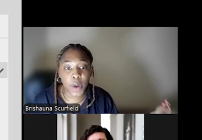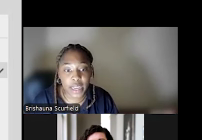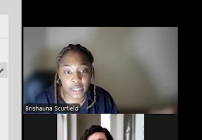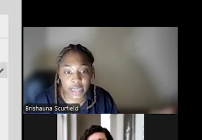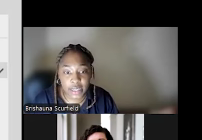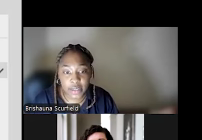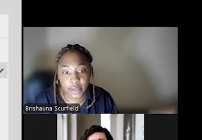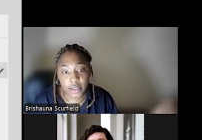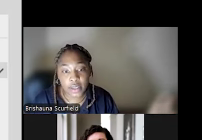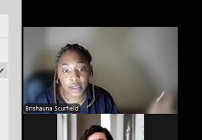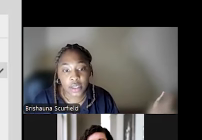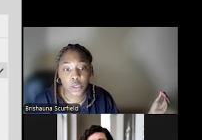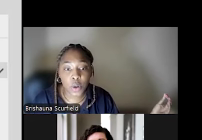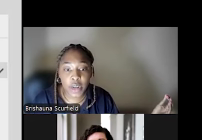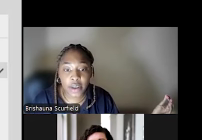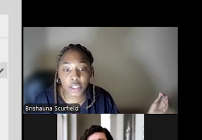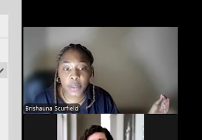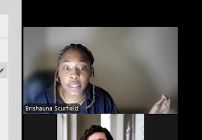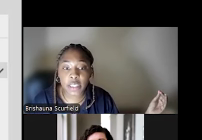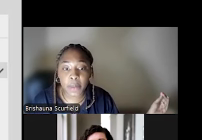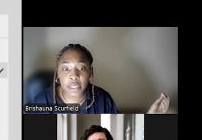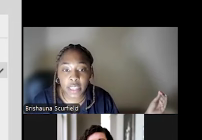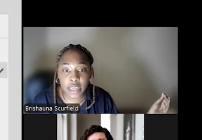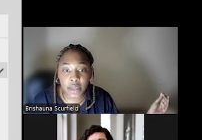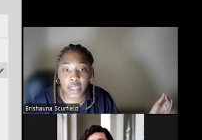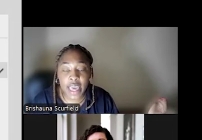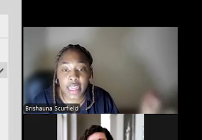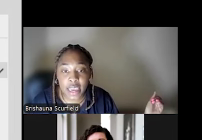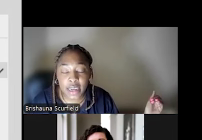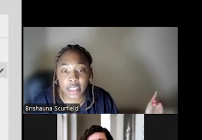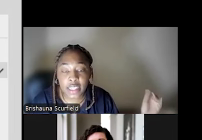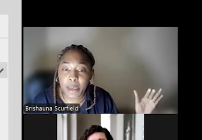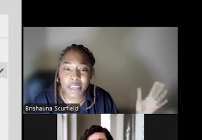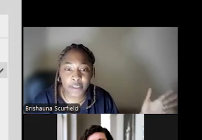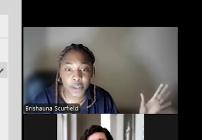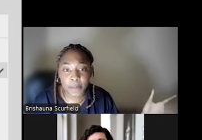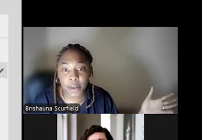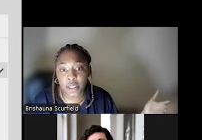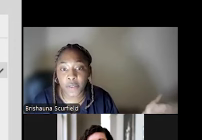rightclick, scroll down until we see split sales, and then this may be different depending on the